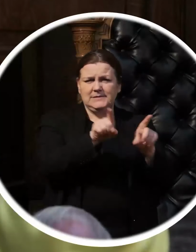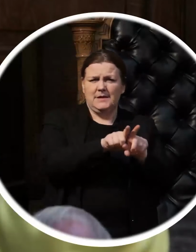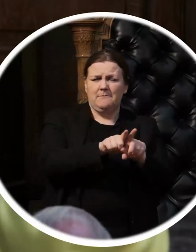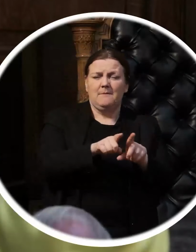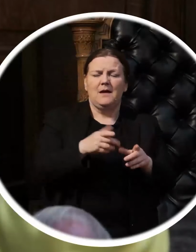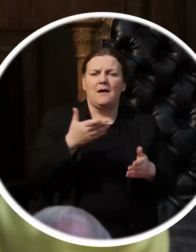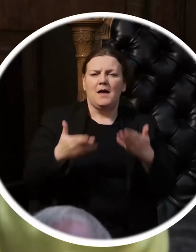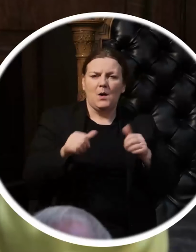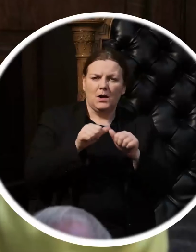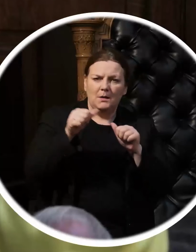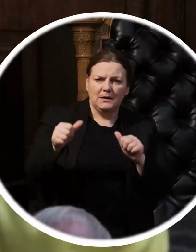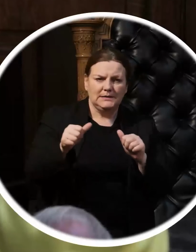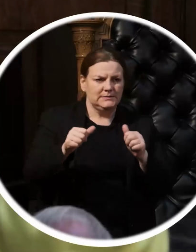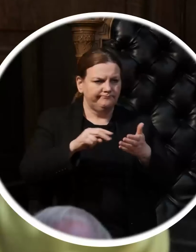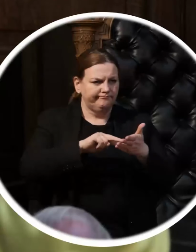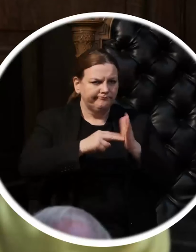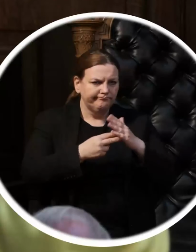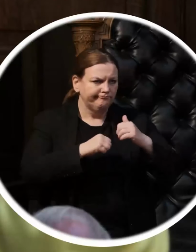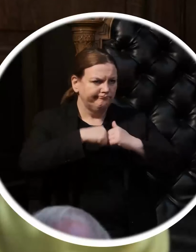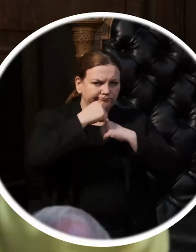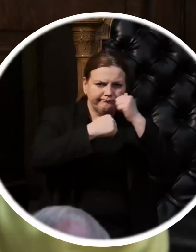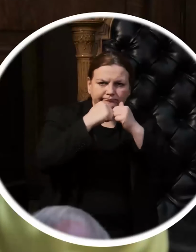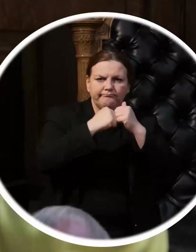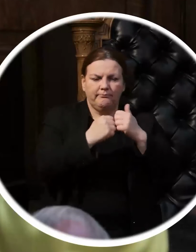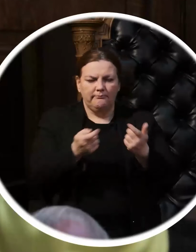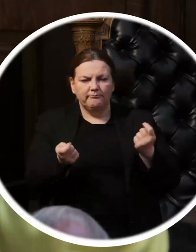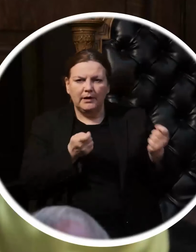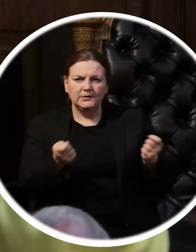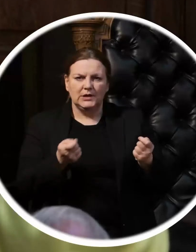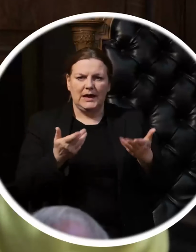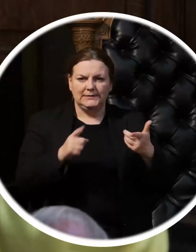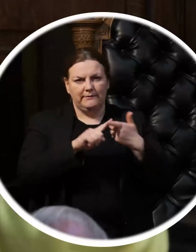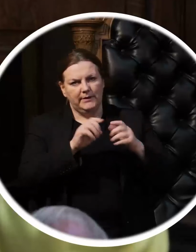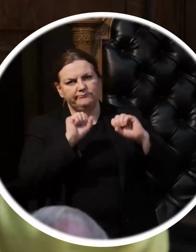the way that they are managed and the output of architecture is produced,